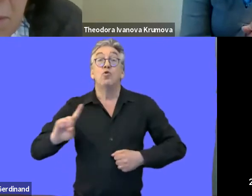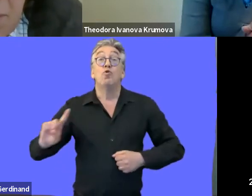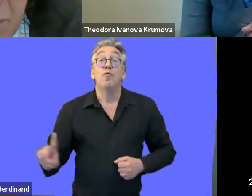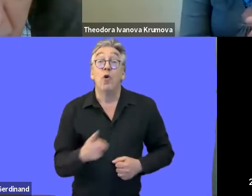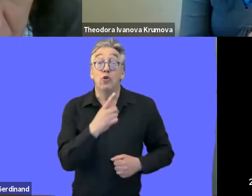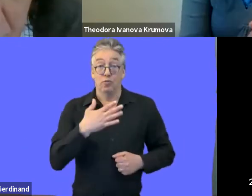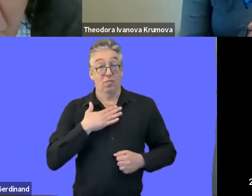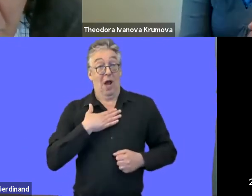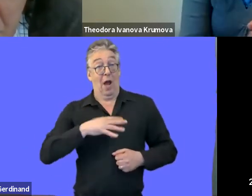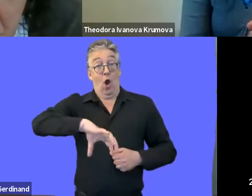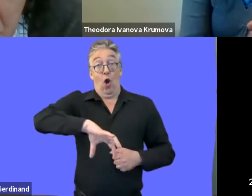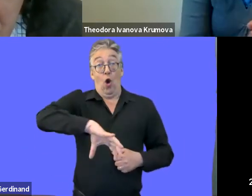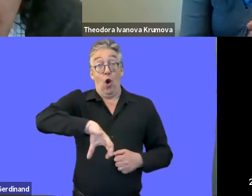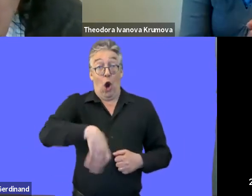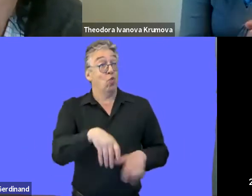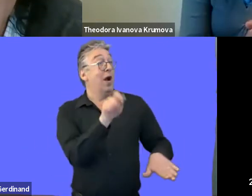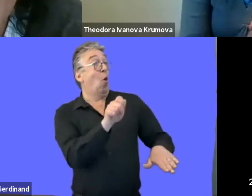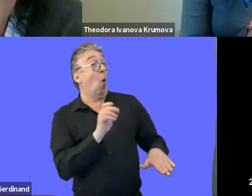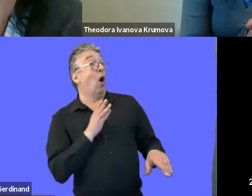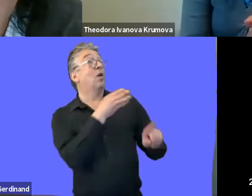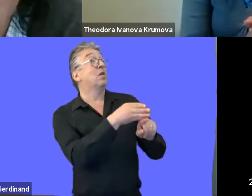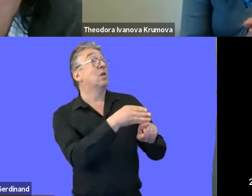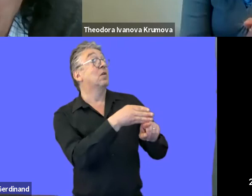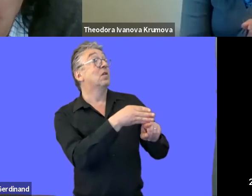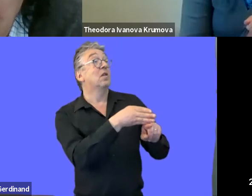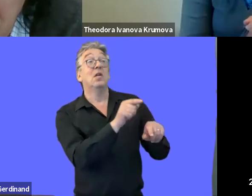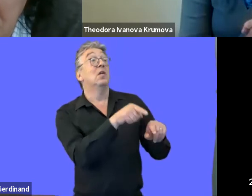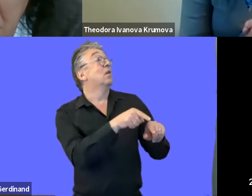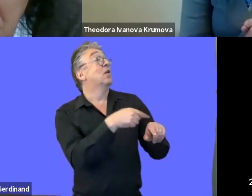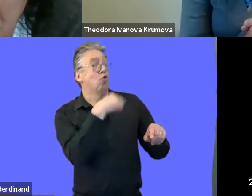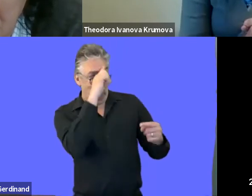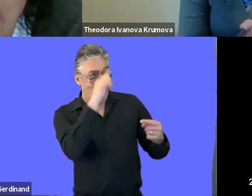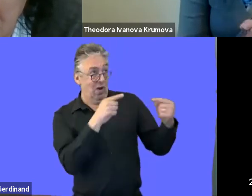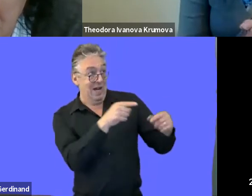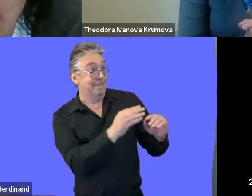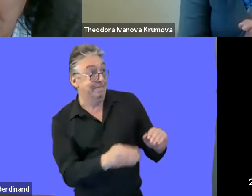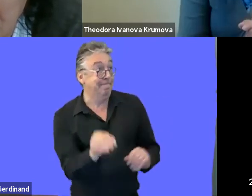prior to bringing the complaint before CEDAW or CRPD.